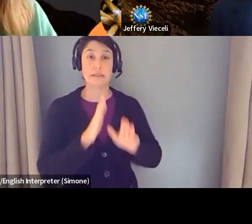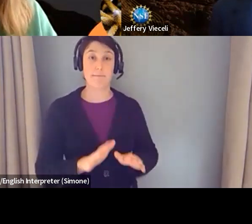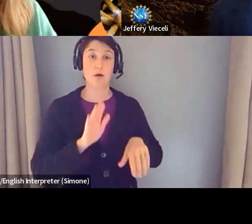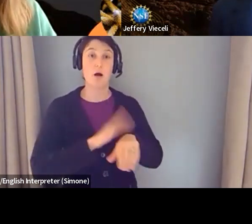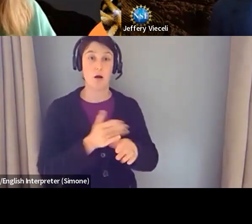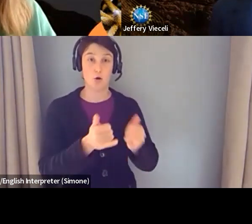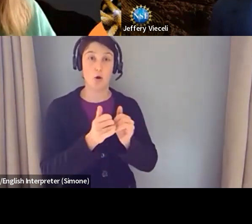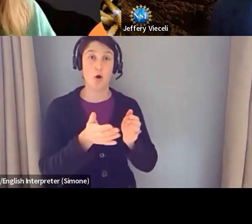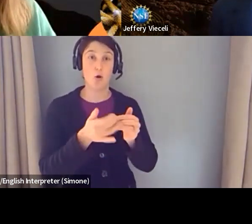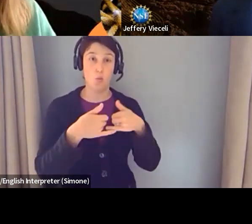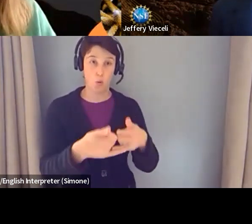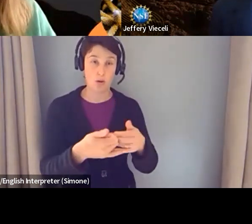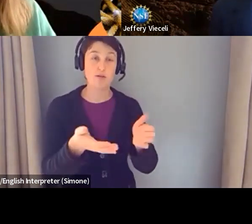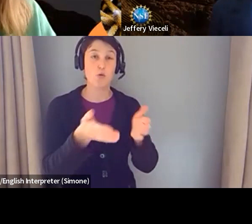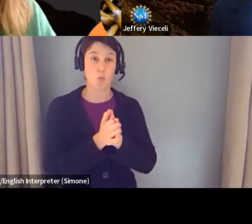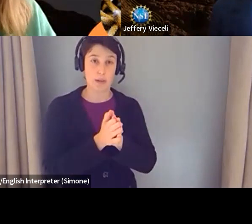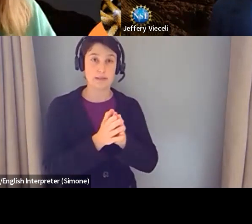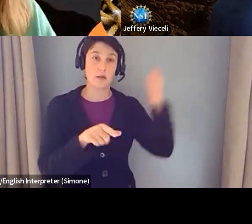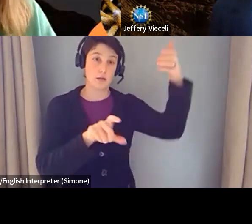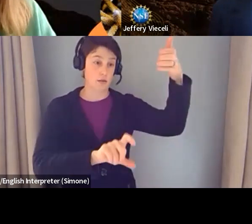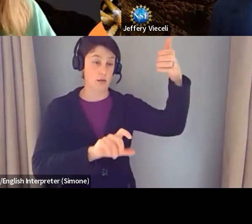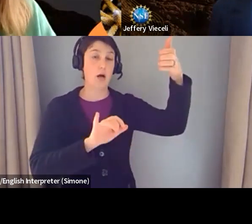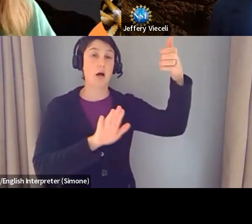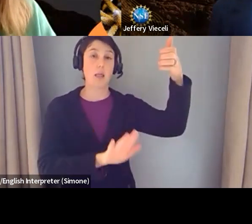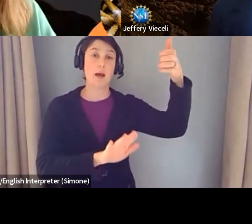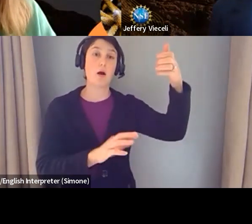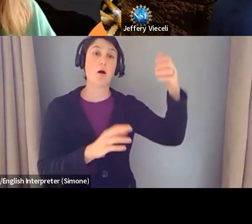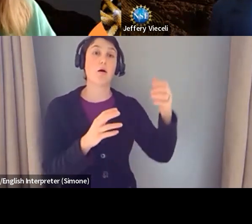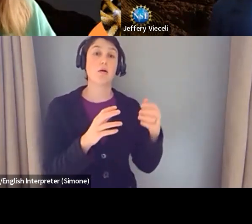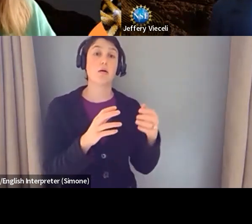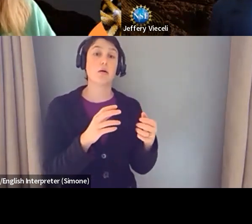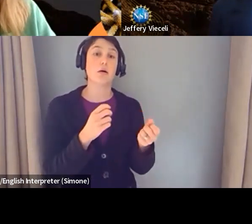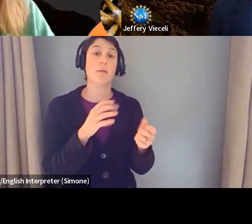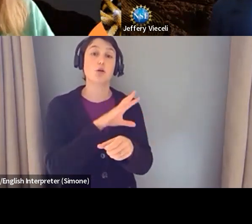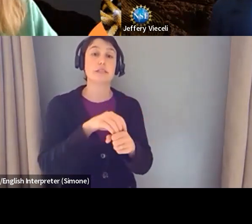to move their participant support cost to another approved budget line,